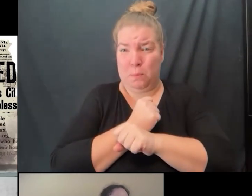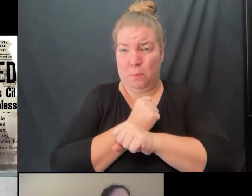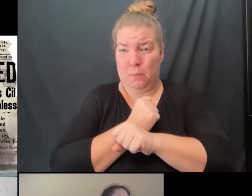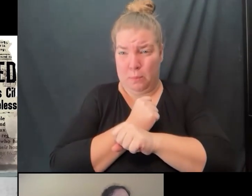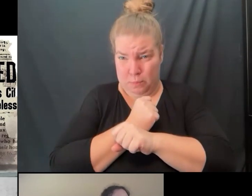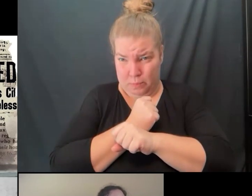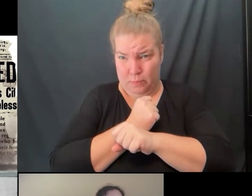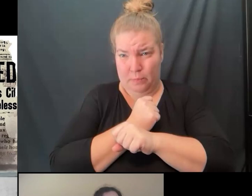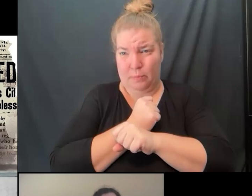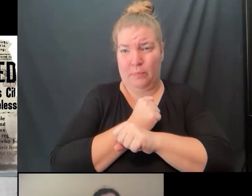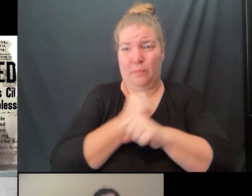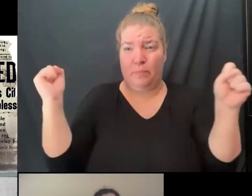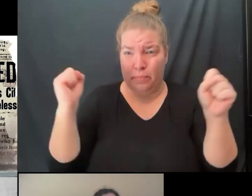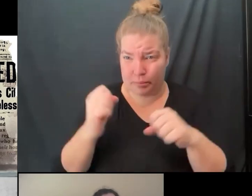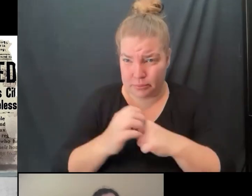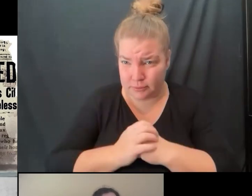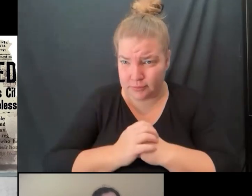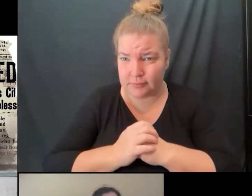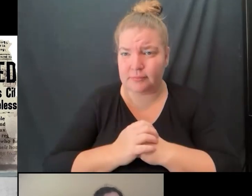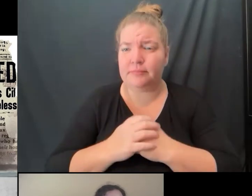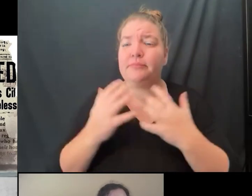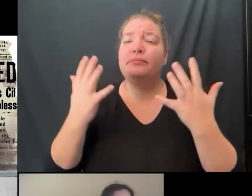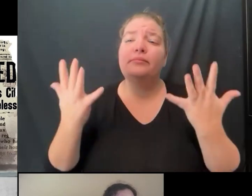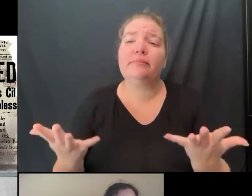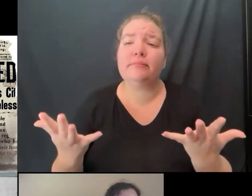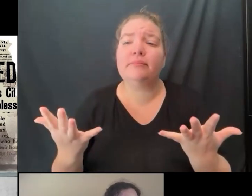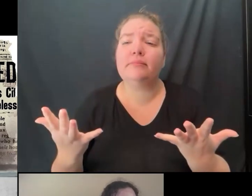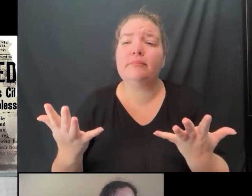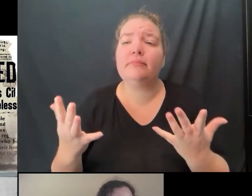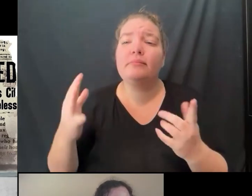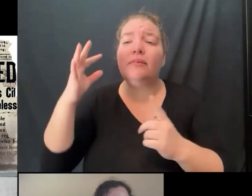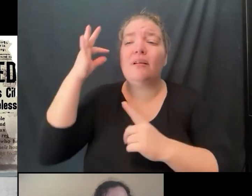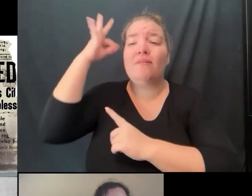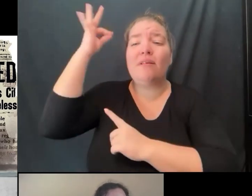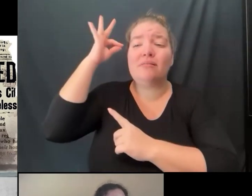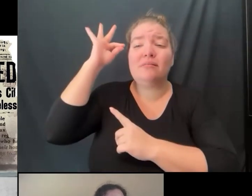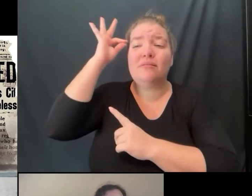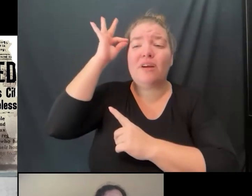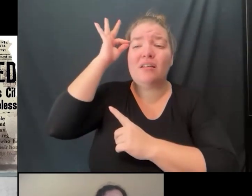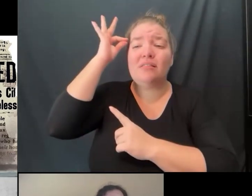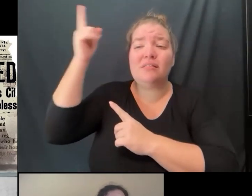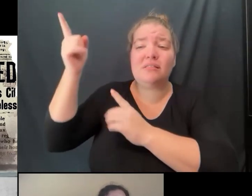in the Halifax explosion was that a French ship,